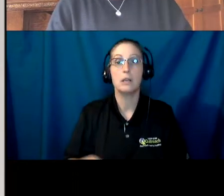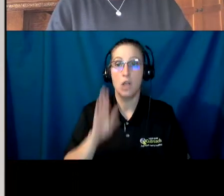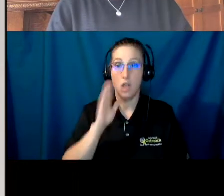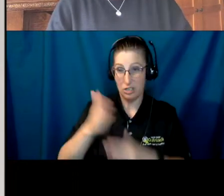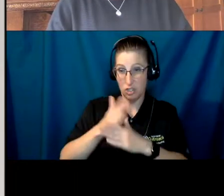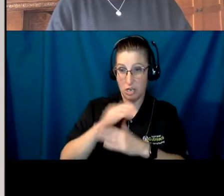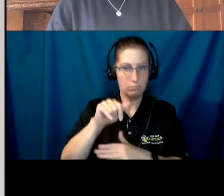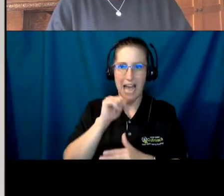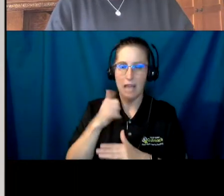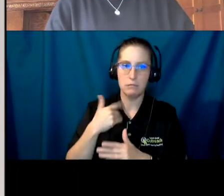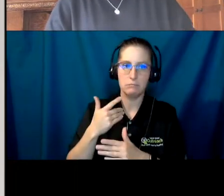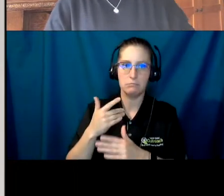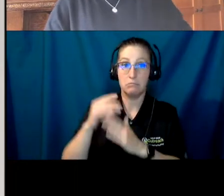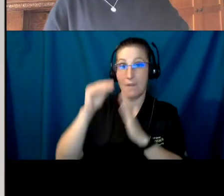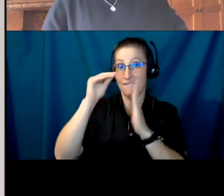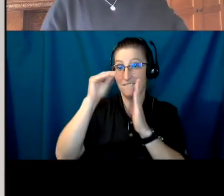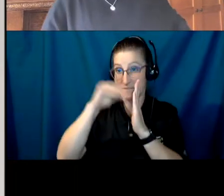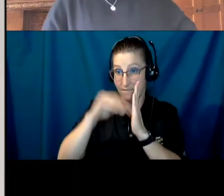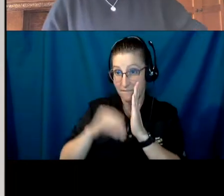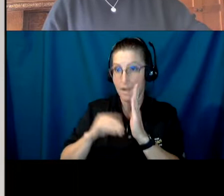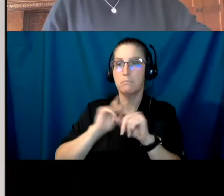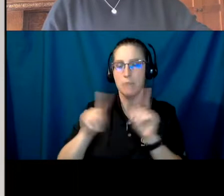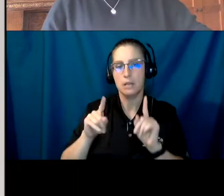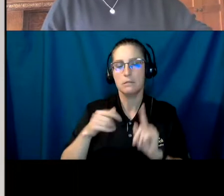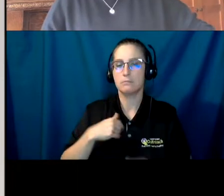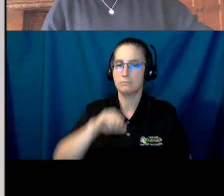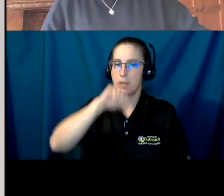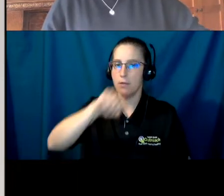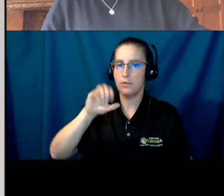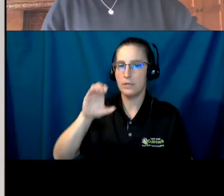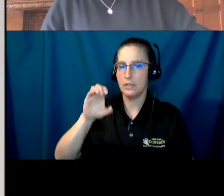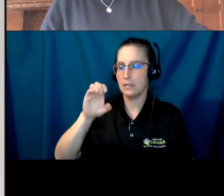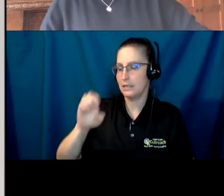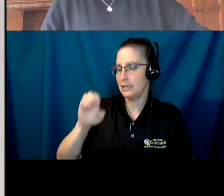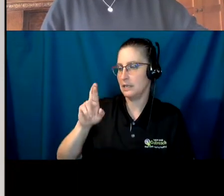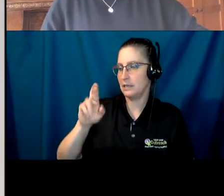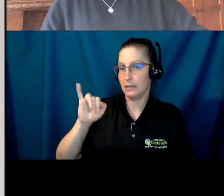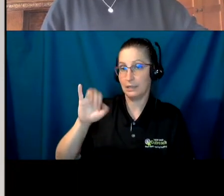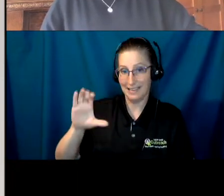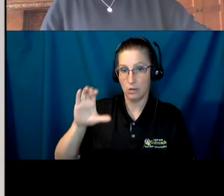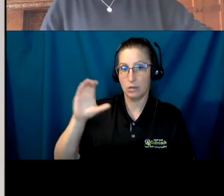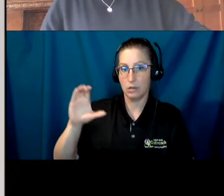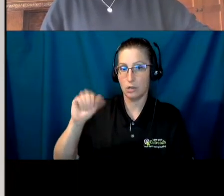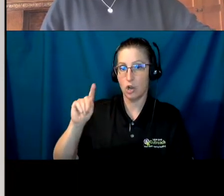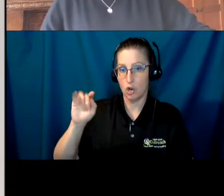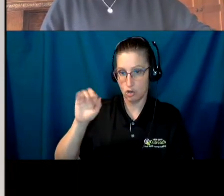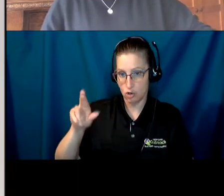go through it. But I love Eric Carter, who's done a ton of research in the area of extensive